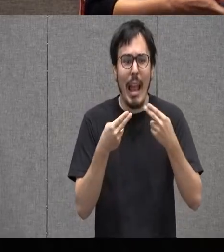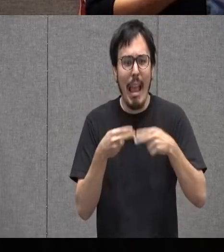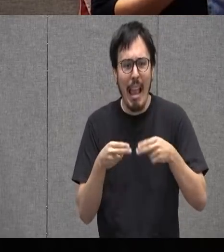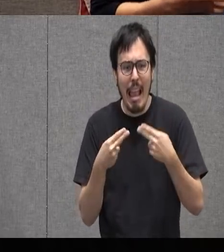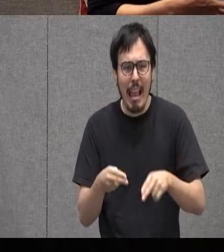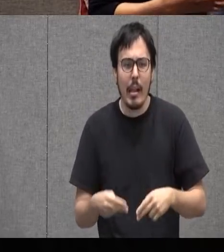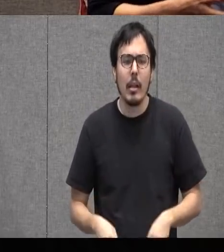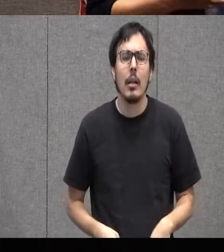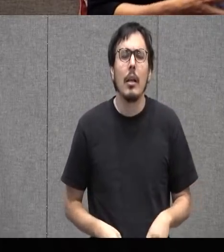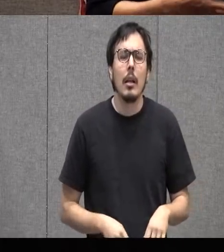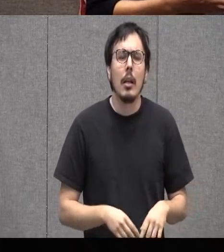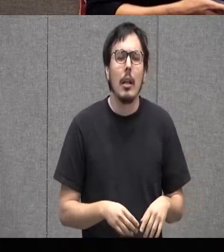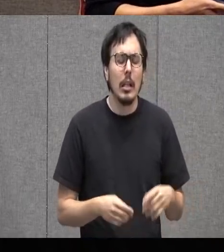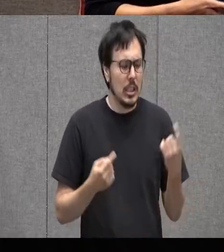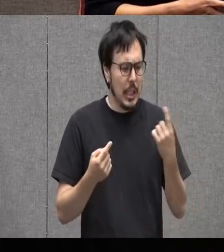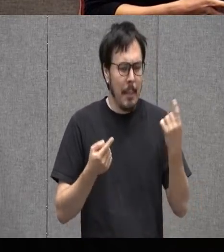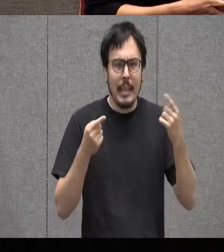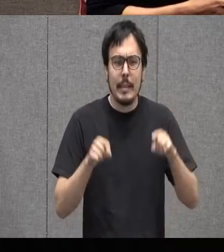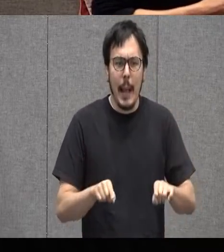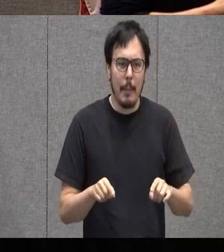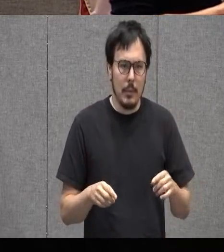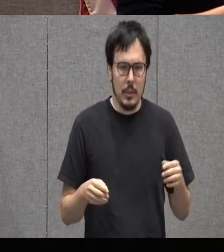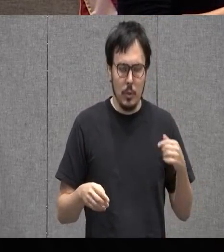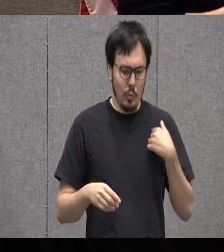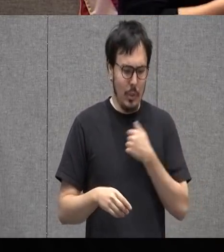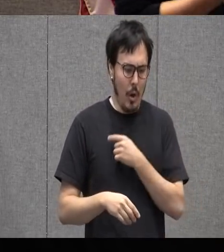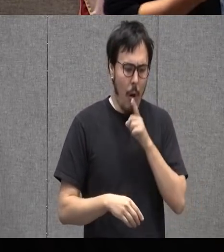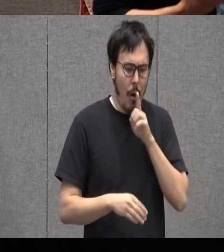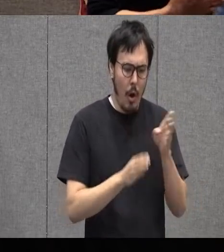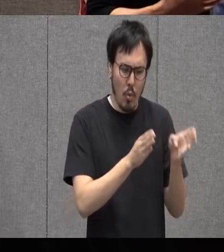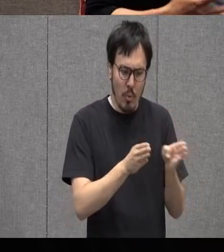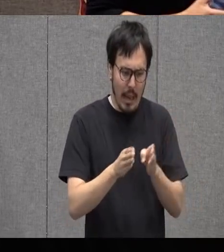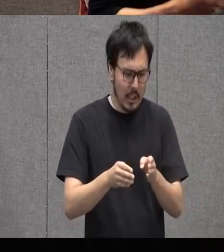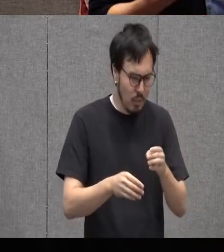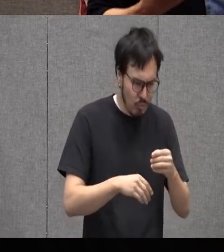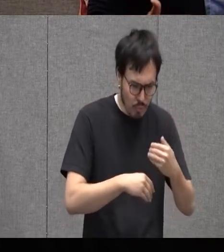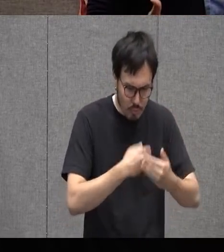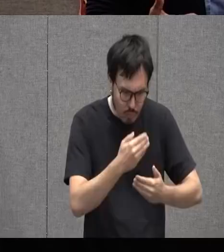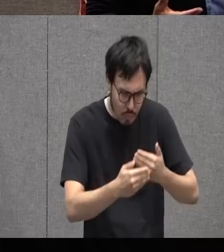when we're putting those things together? What happens at the end?